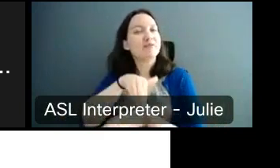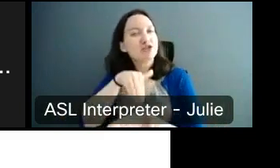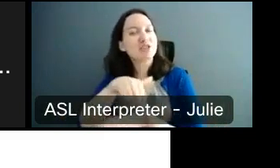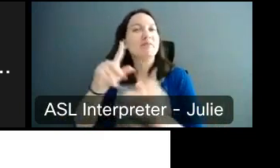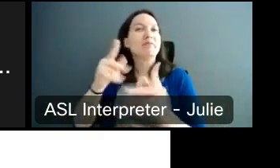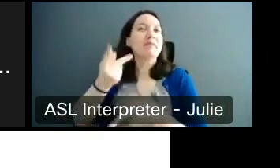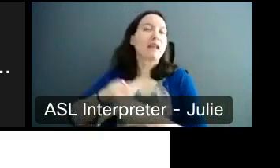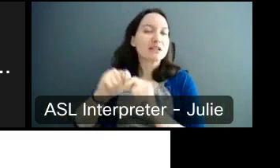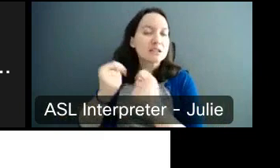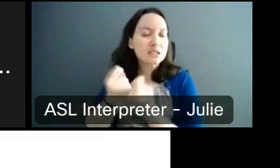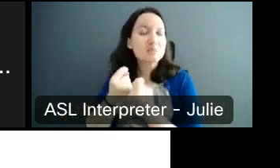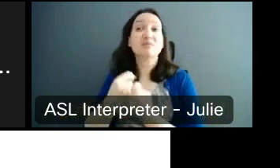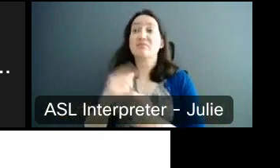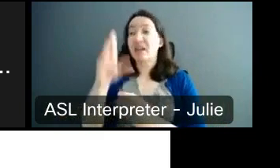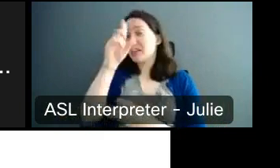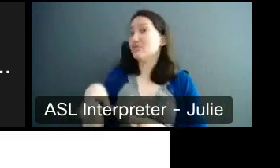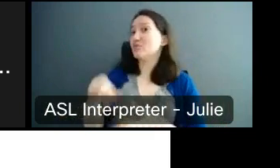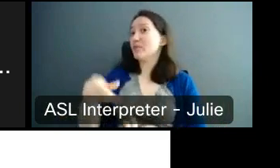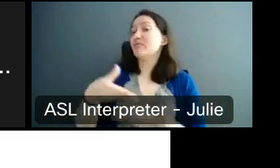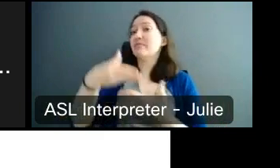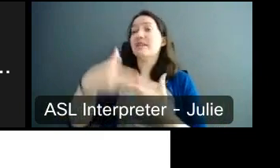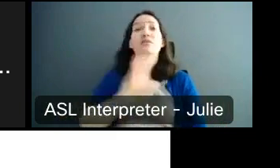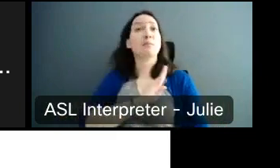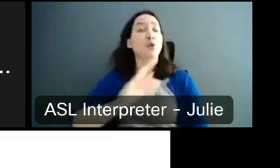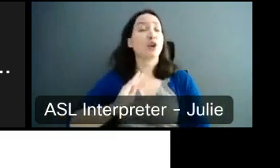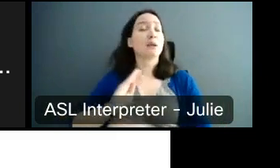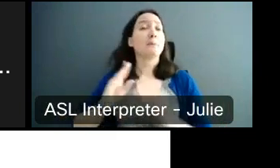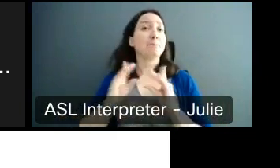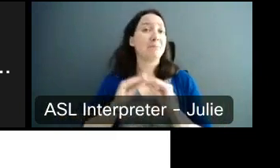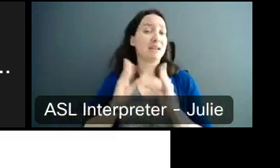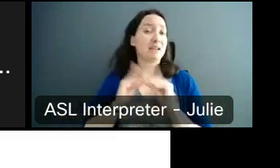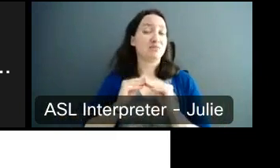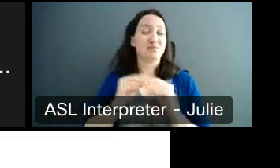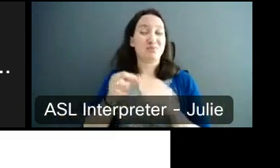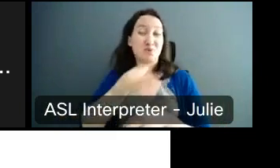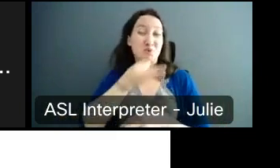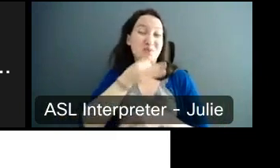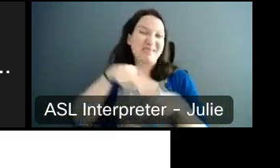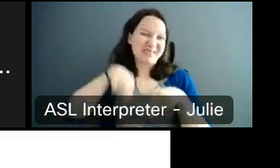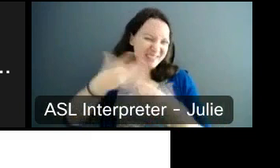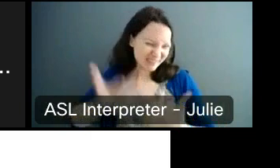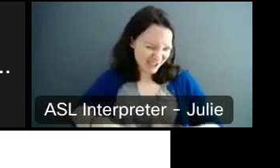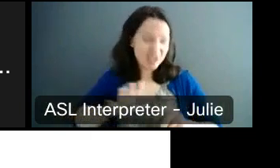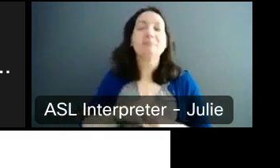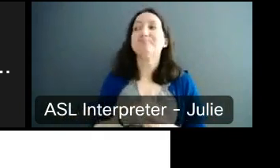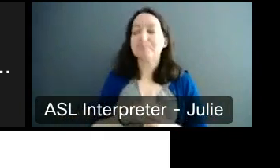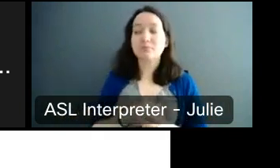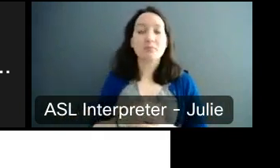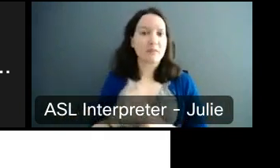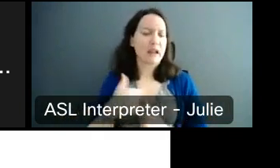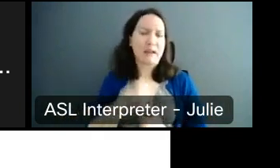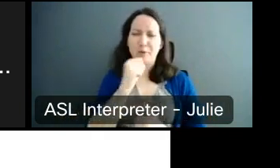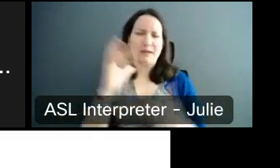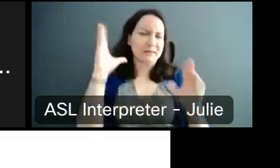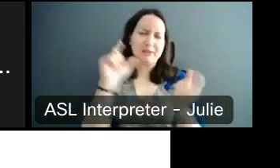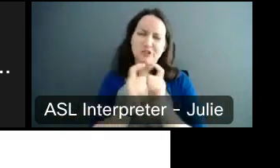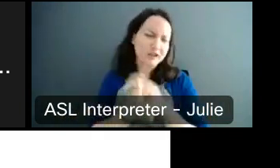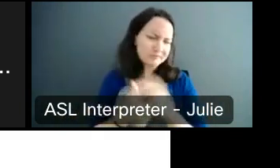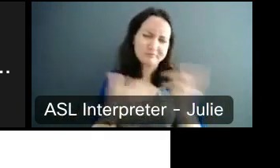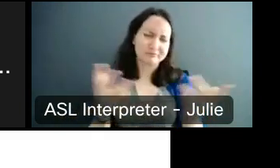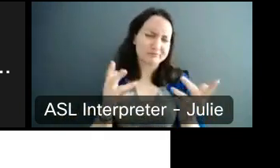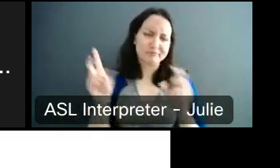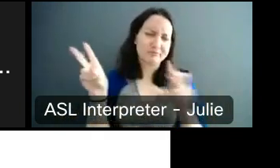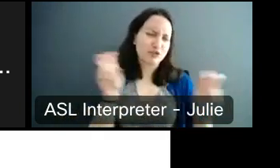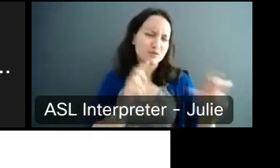We will have our next board meeting with the participants shortly after this 1. um, and, uh, but I don't expect any changes or issues on the.